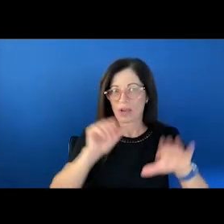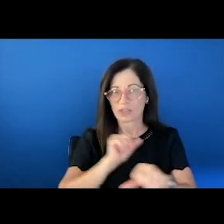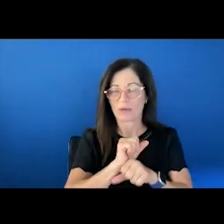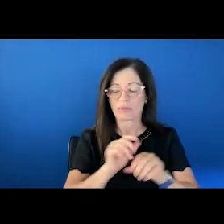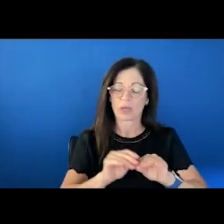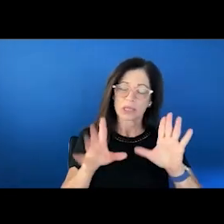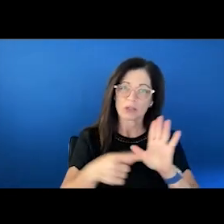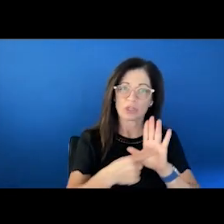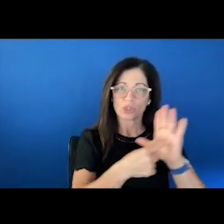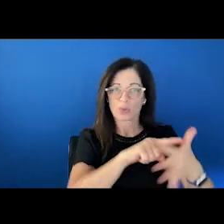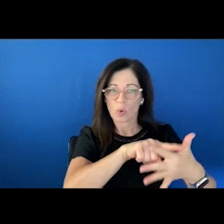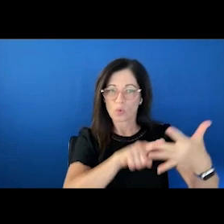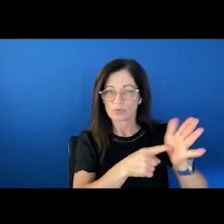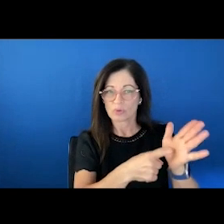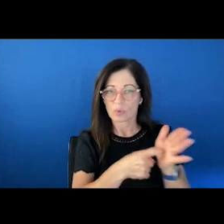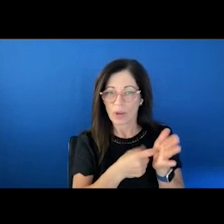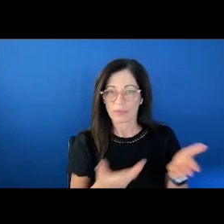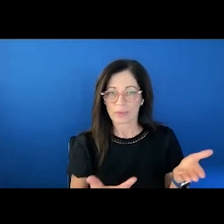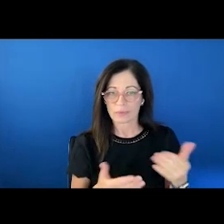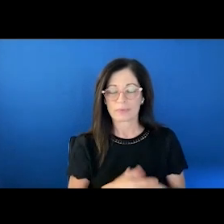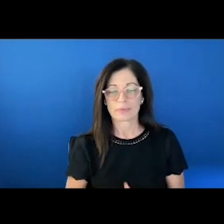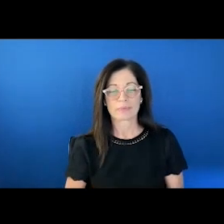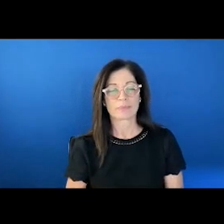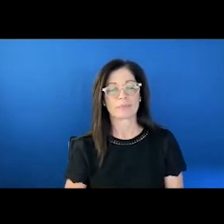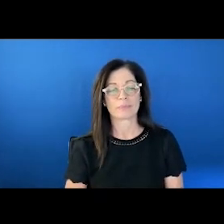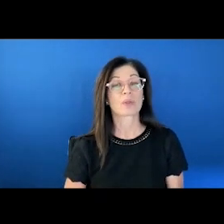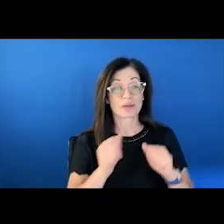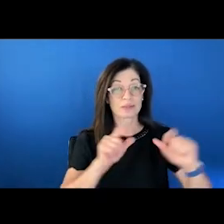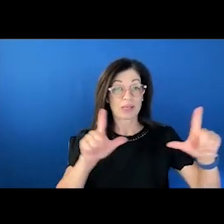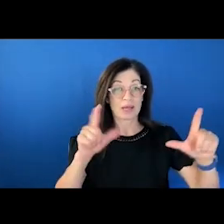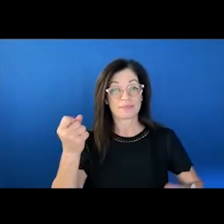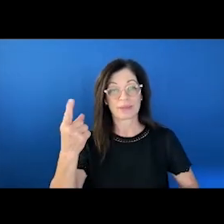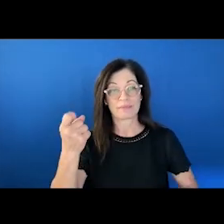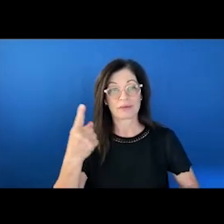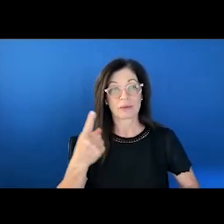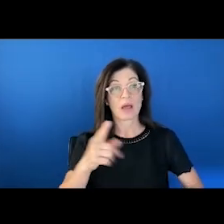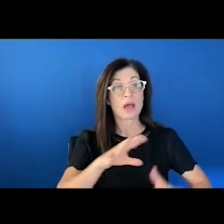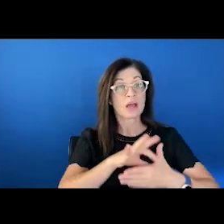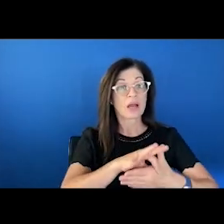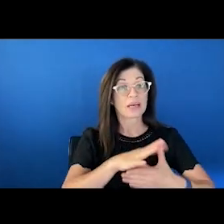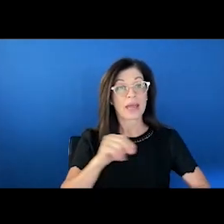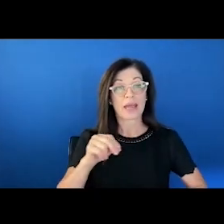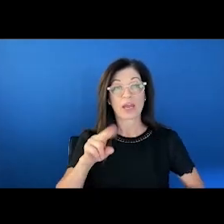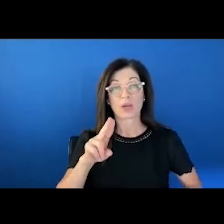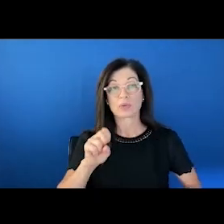of clearly displaying these required elements. Slide 11, Content and